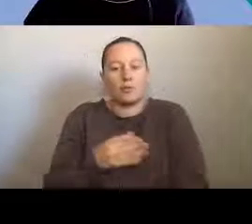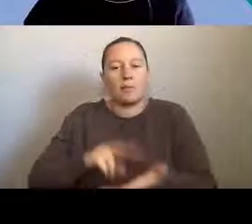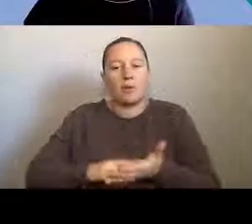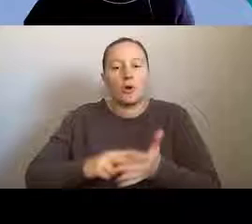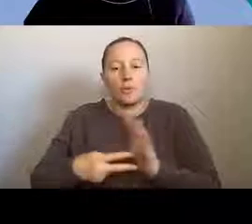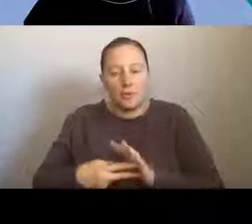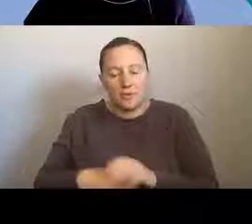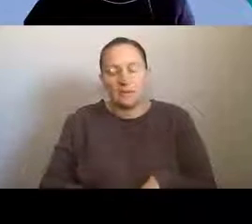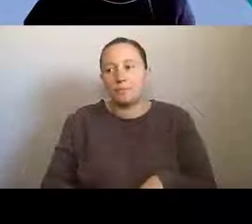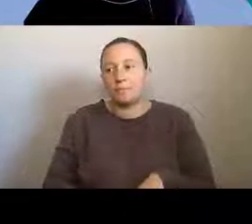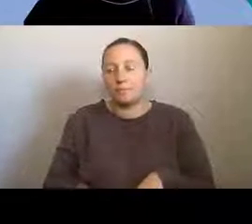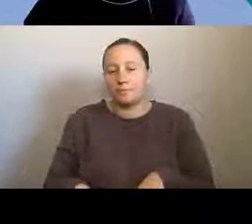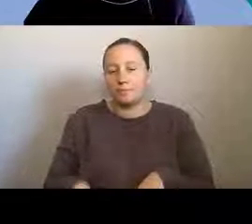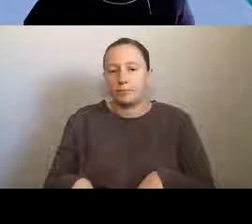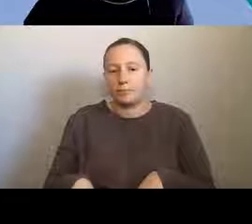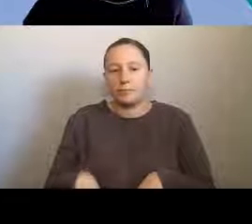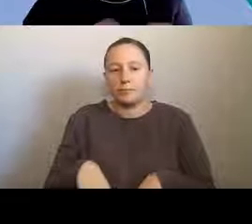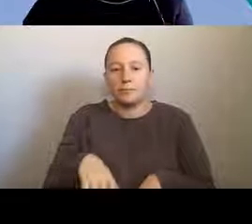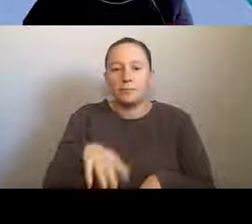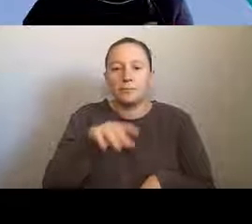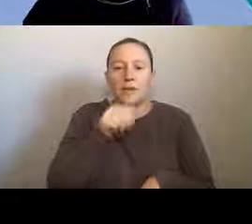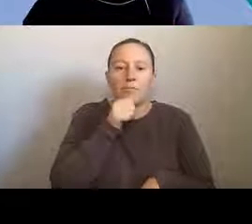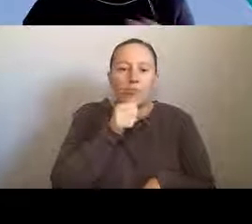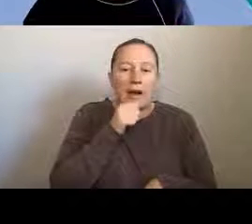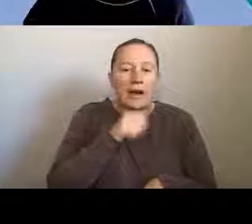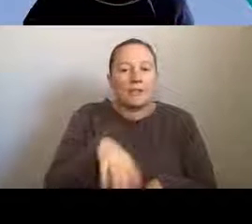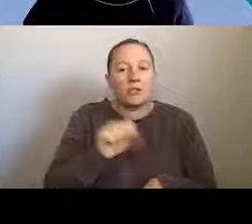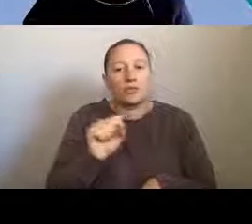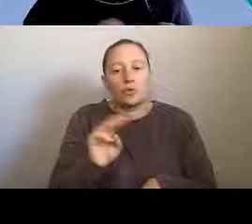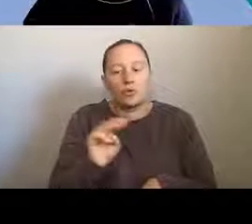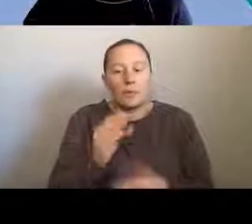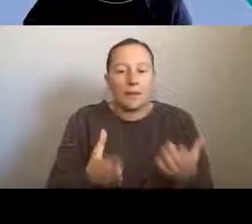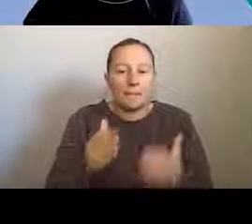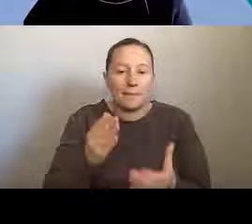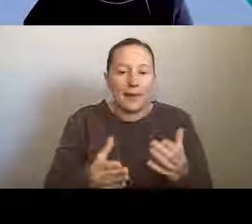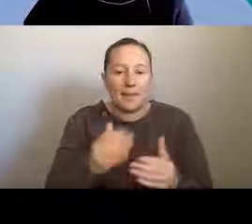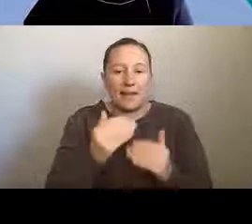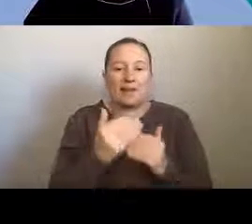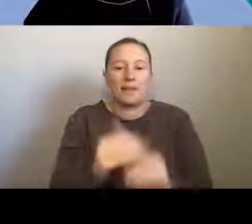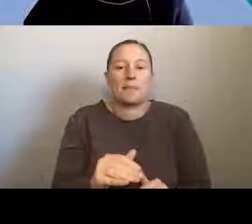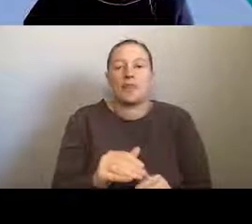identifiable social media data, let's say that your research is limited to this kind of secondary data analysis,